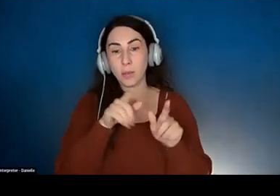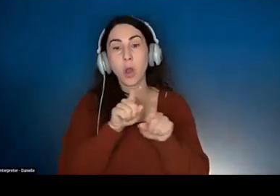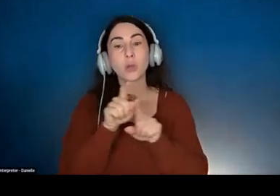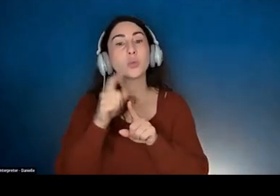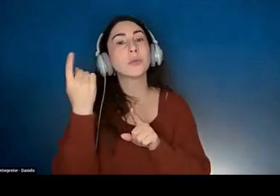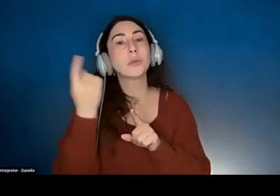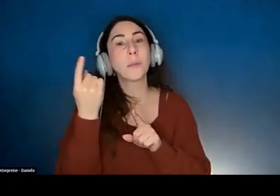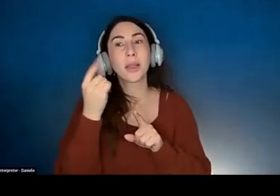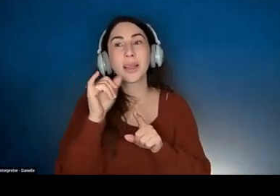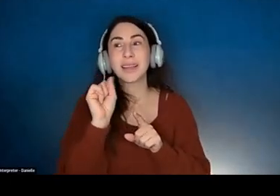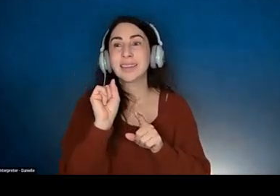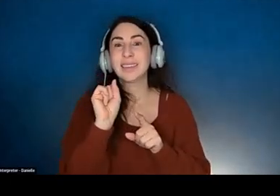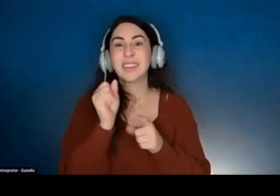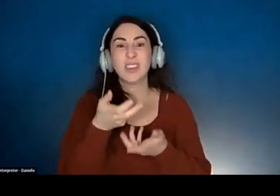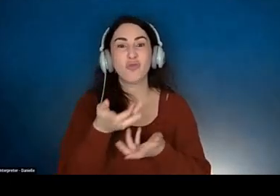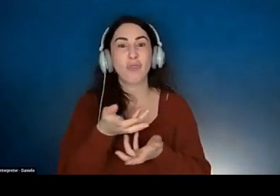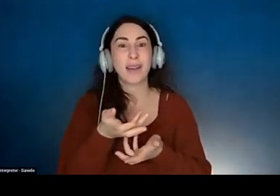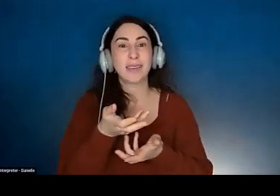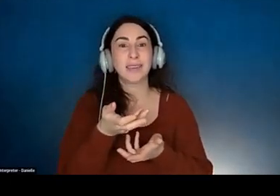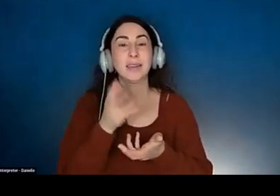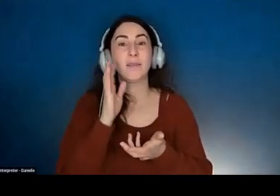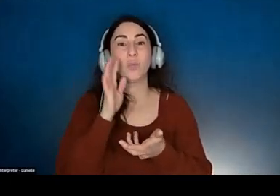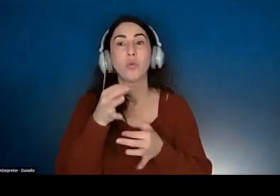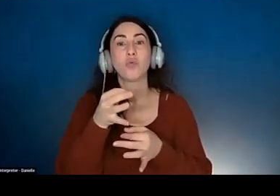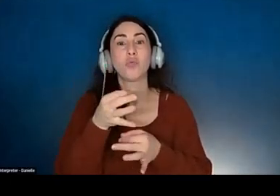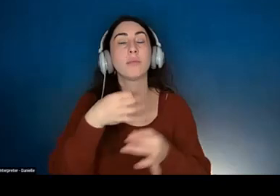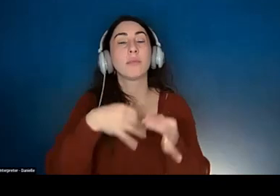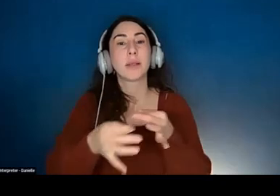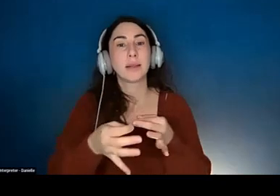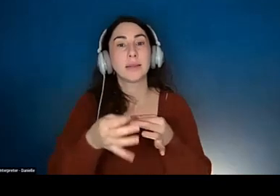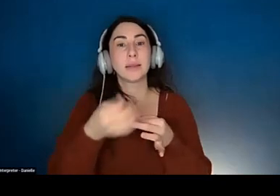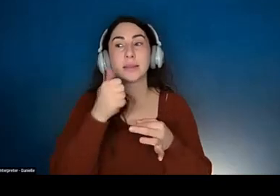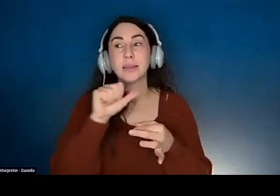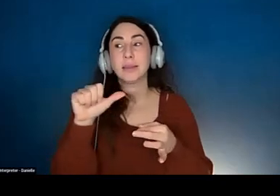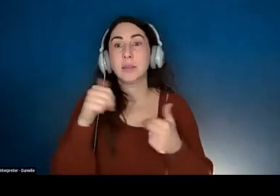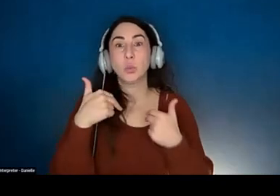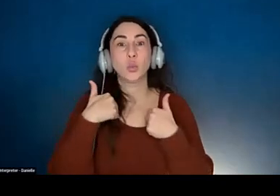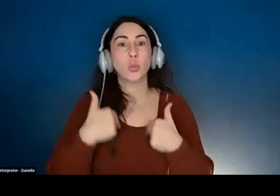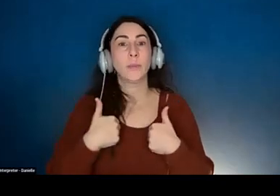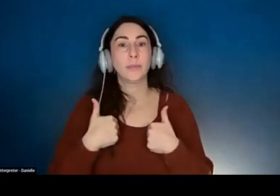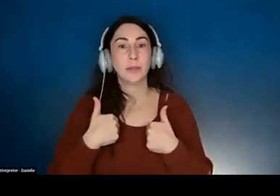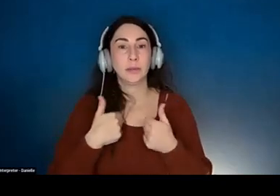and replaced like human assistance. And that was